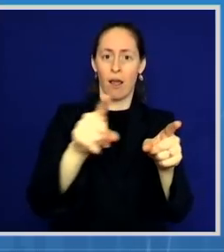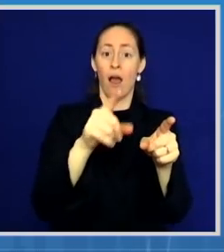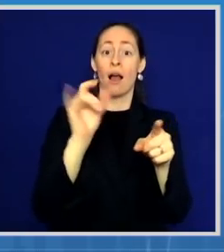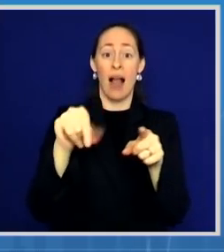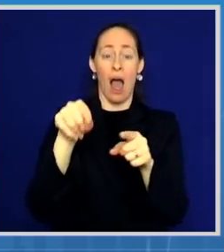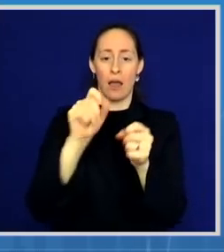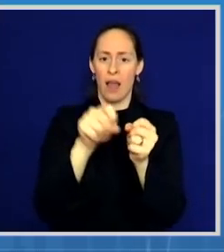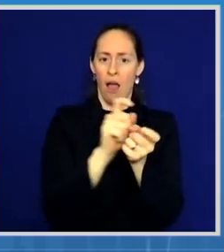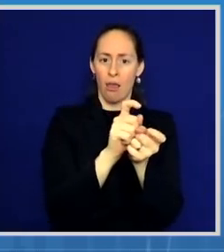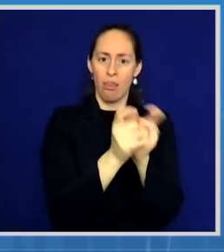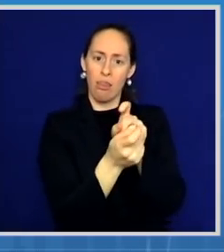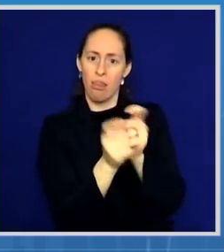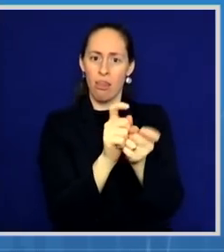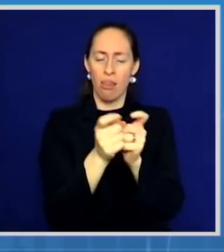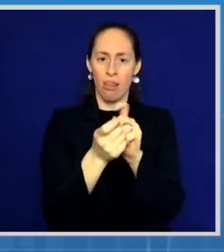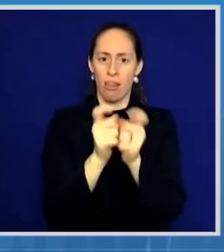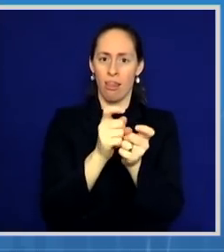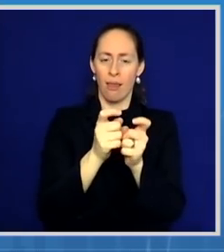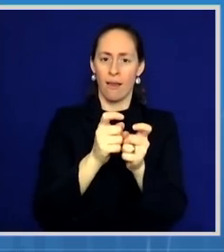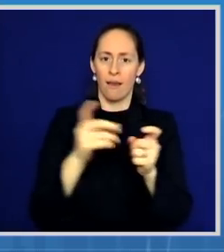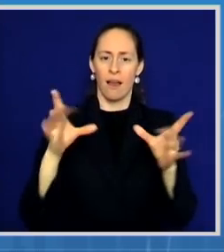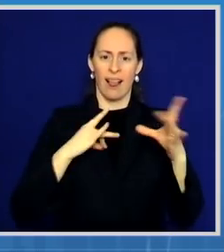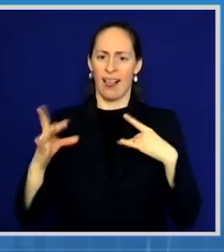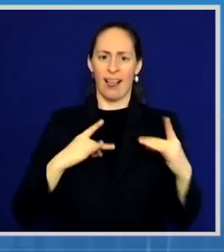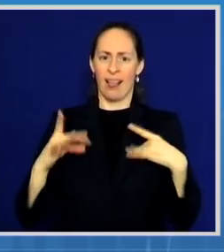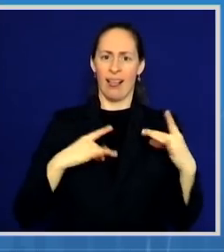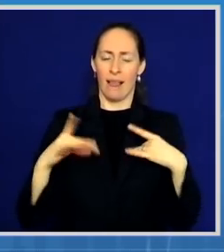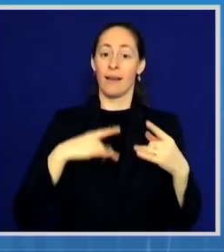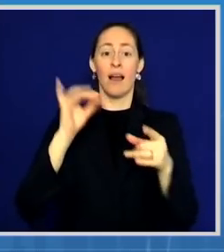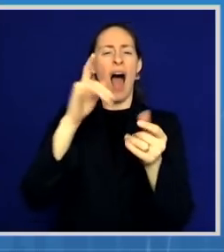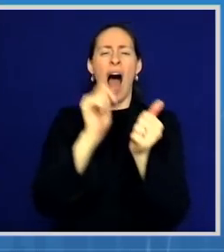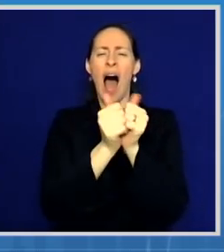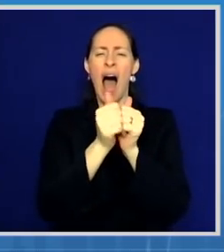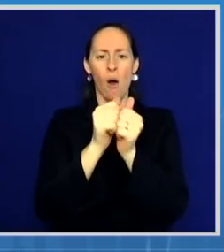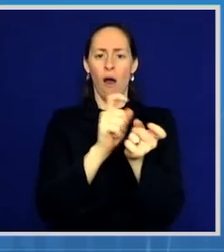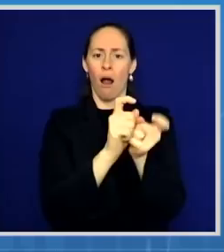for variant to evolve. This is why we often describe our vaccine efforts